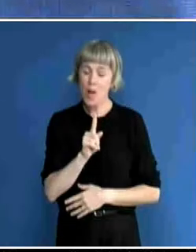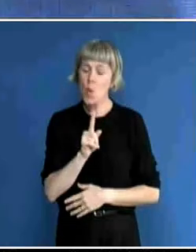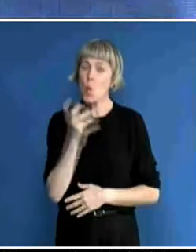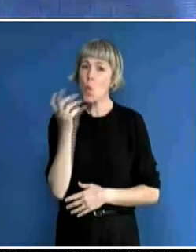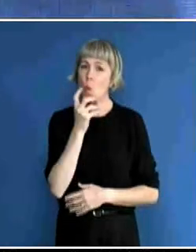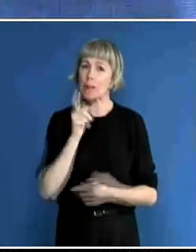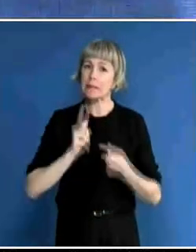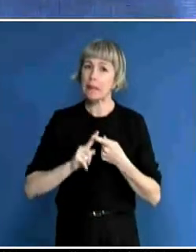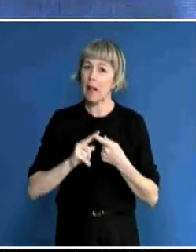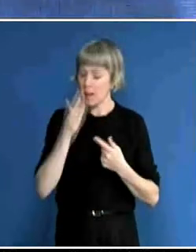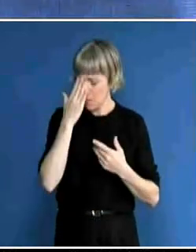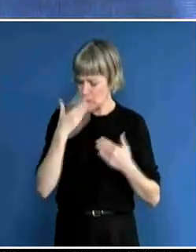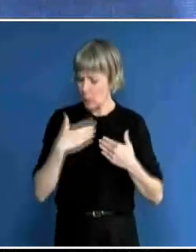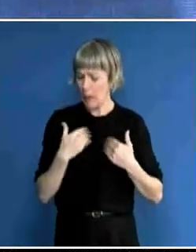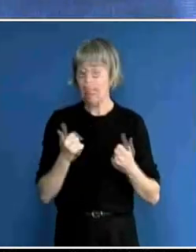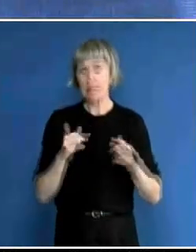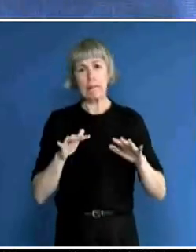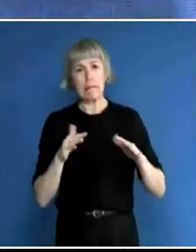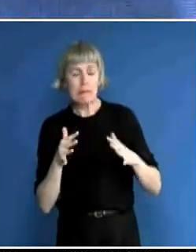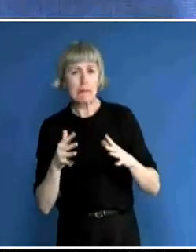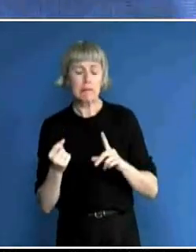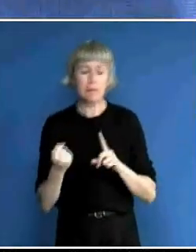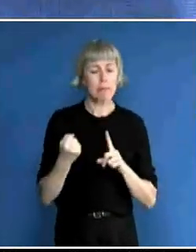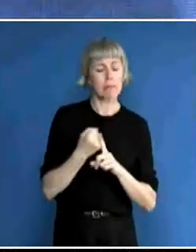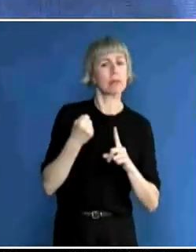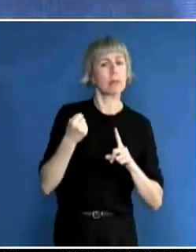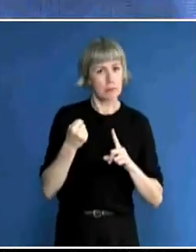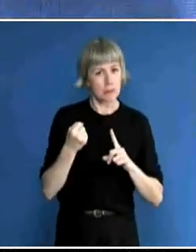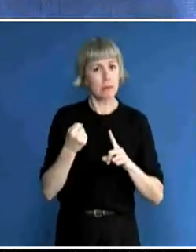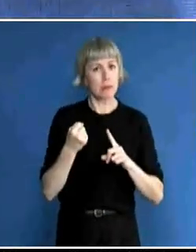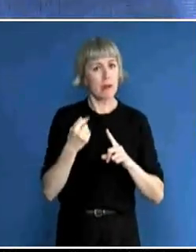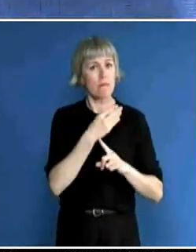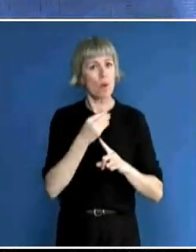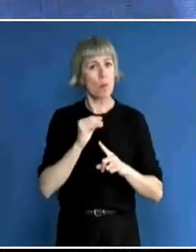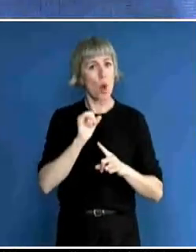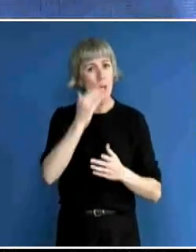Commissioners, you will also have the opportunity to hear from representatives from AimBig tomorrow.